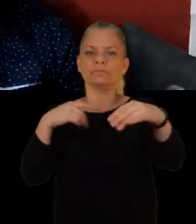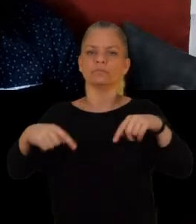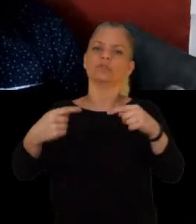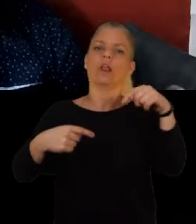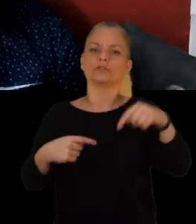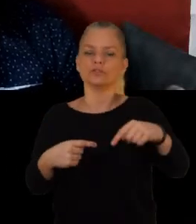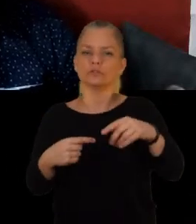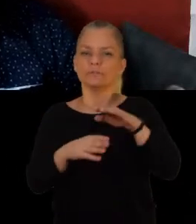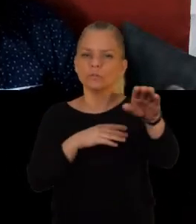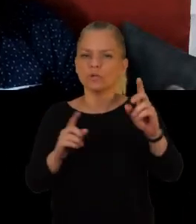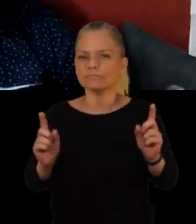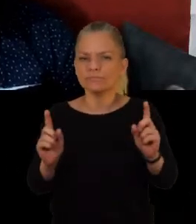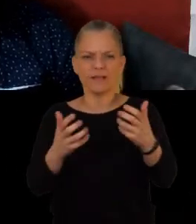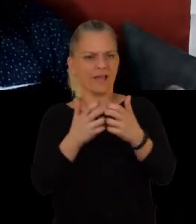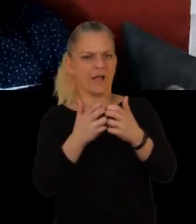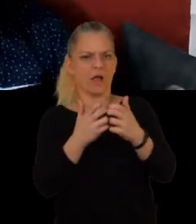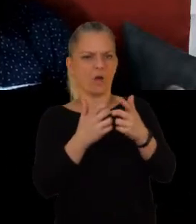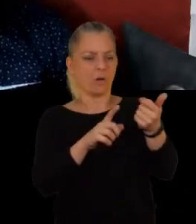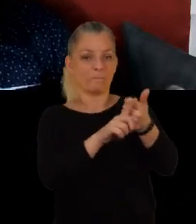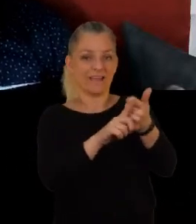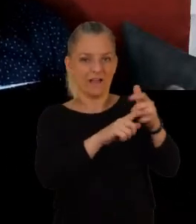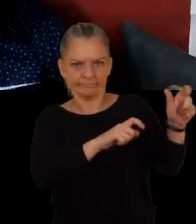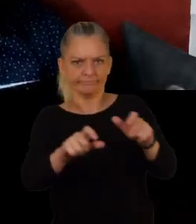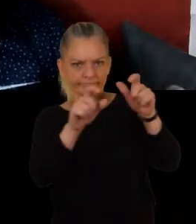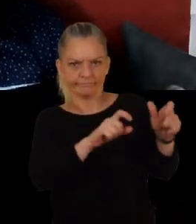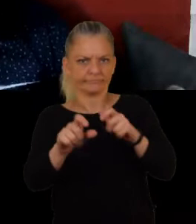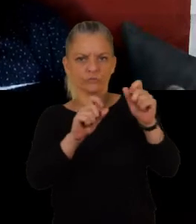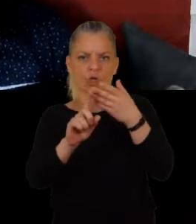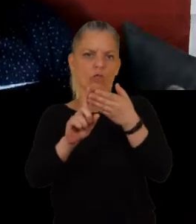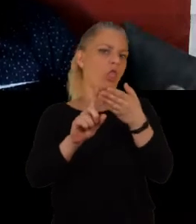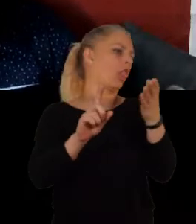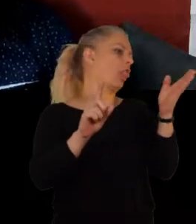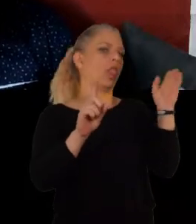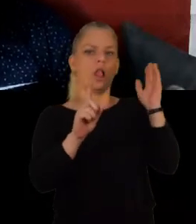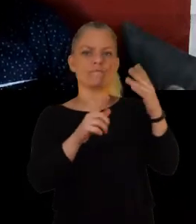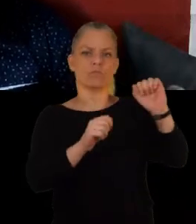one of the sustainability challenges of the future how do we keep peers being peers and not drifting